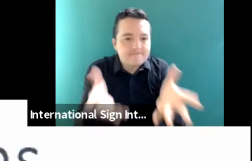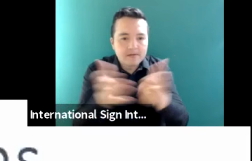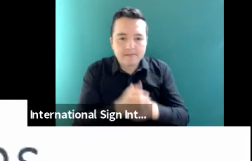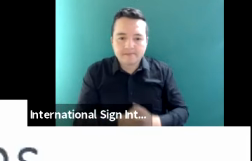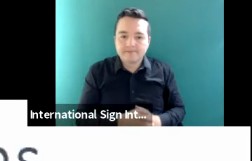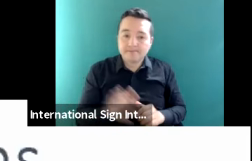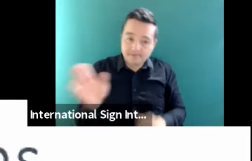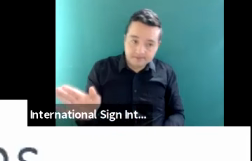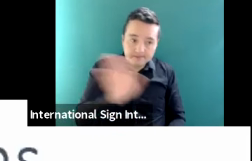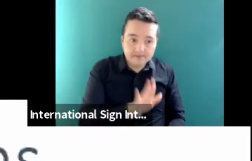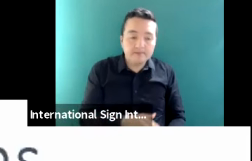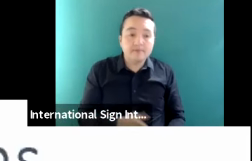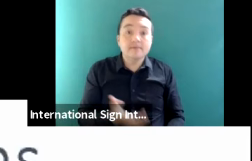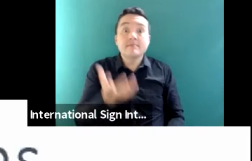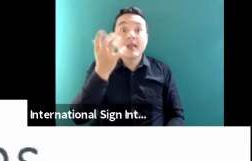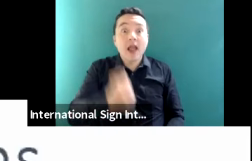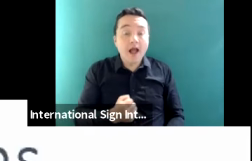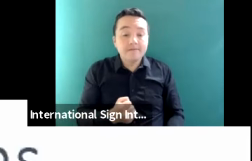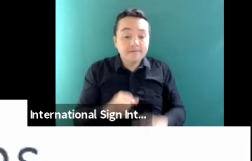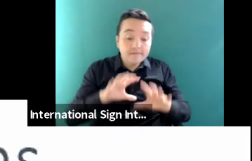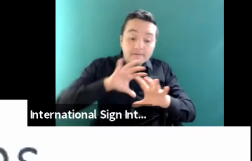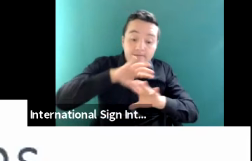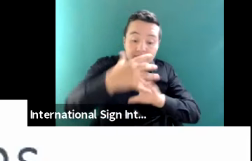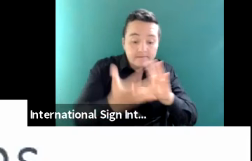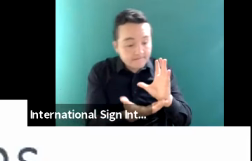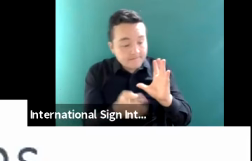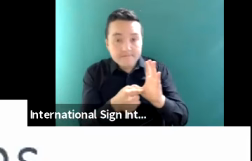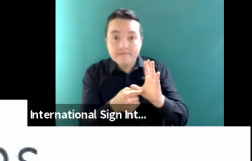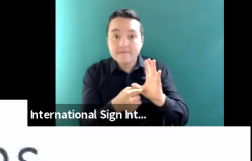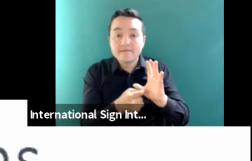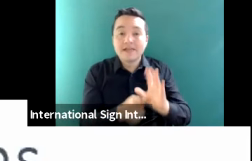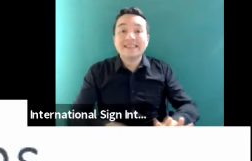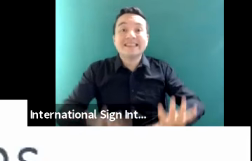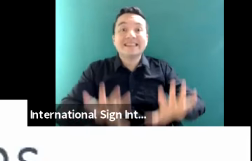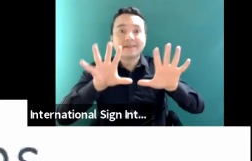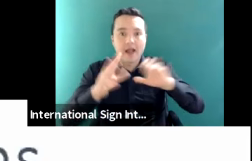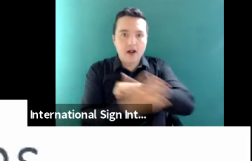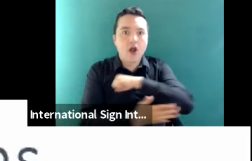Clearly the interaction between commitment and a much lower capacity to implement effects of the outcomes.